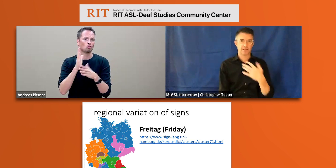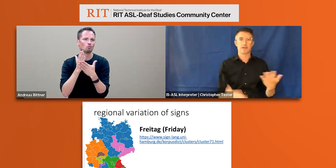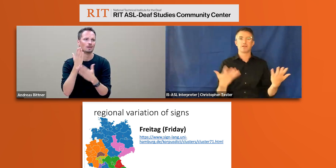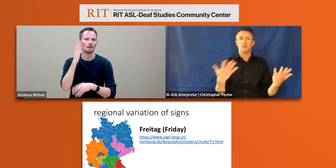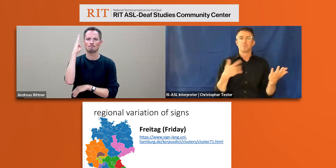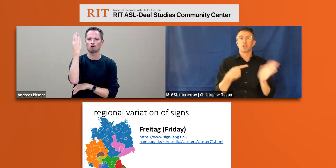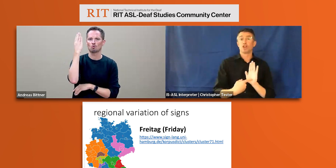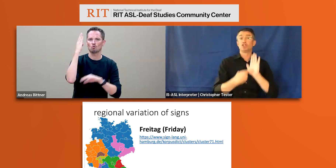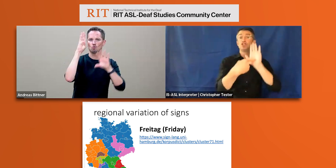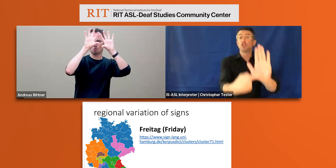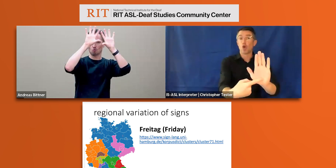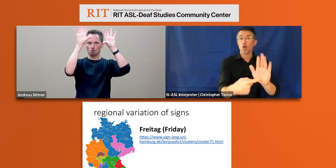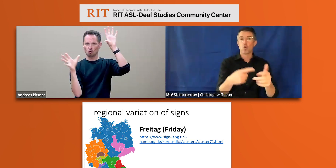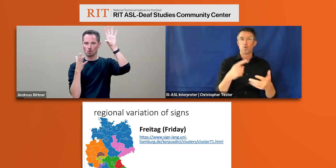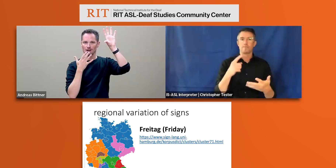Oh, boy.